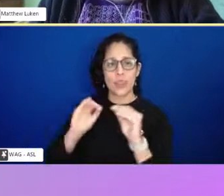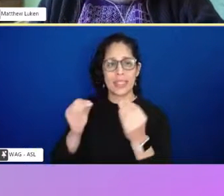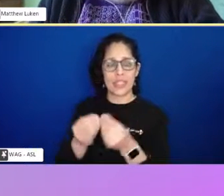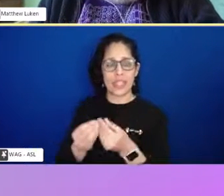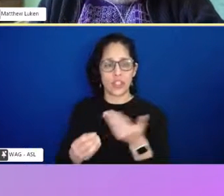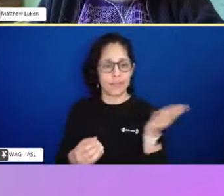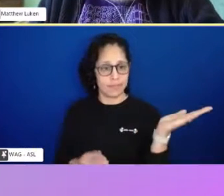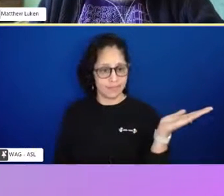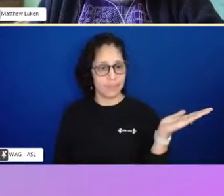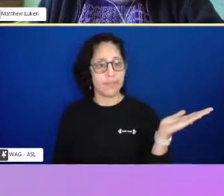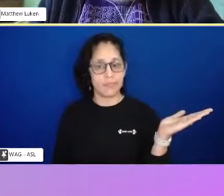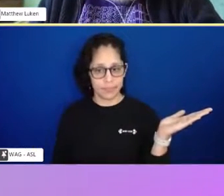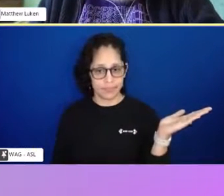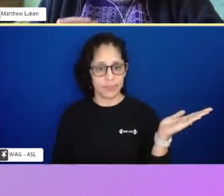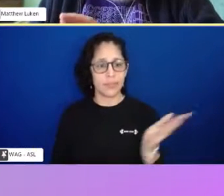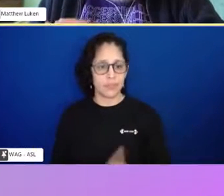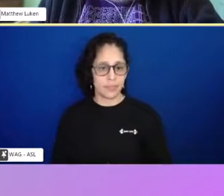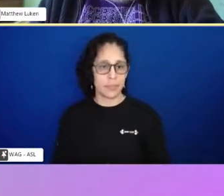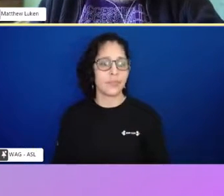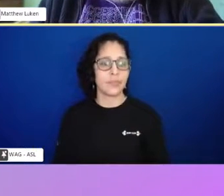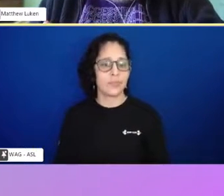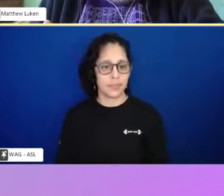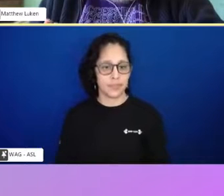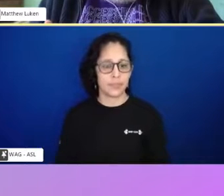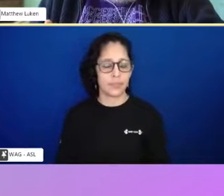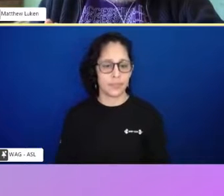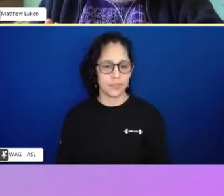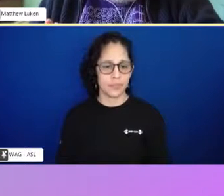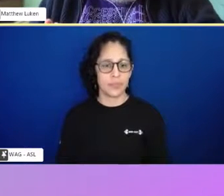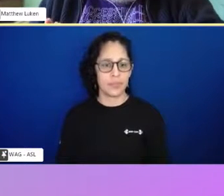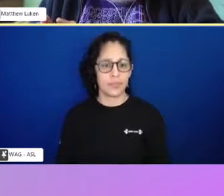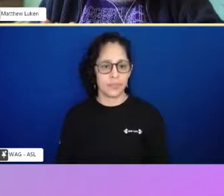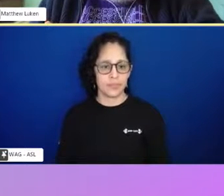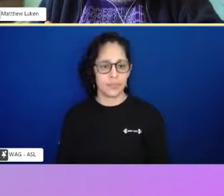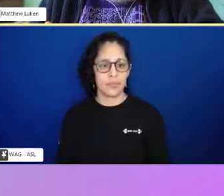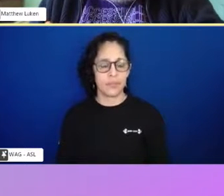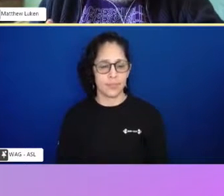the first one is the world design organization. Design